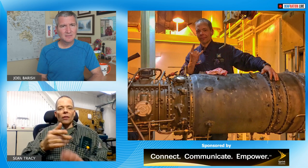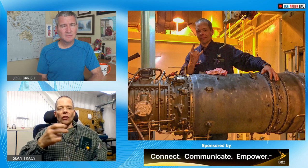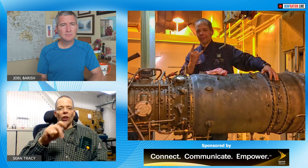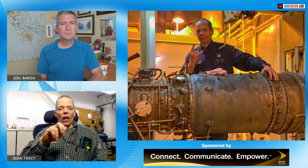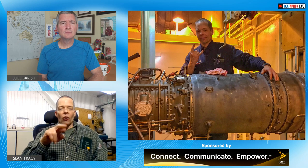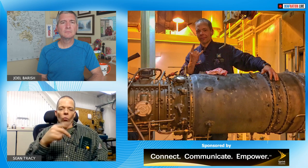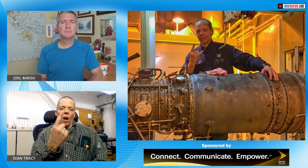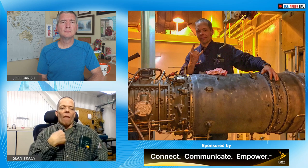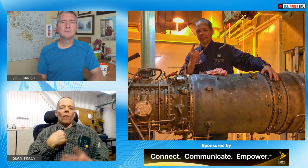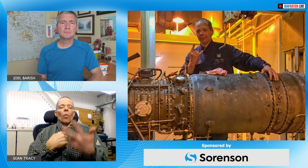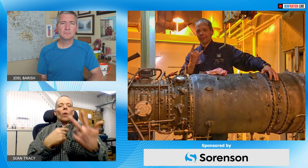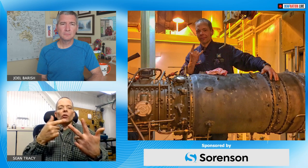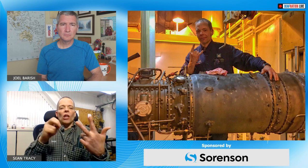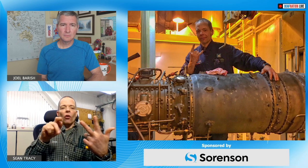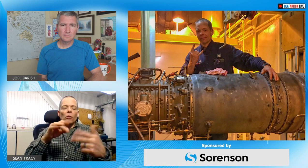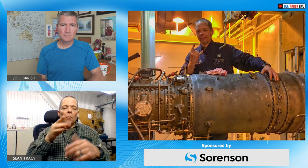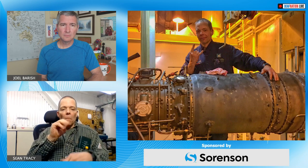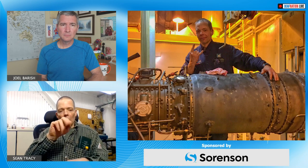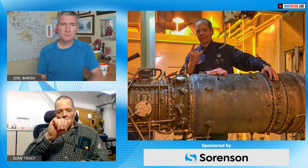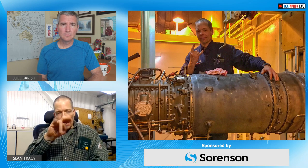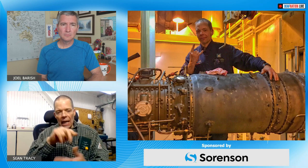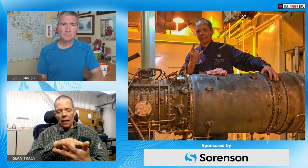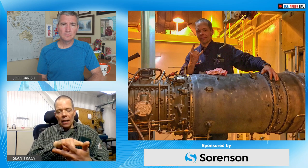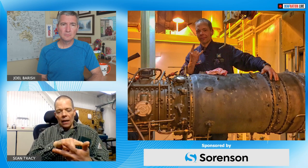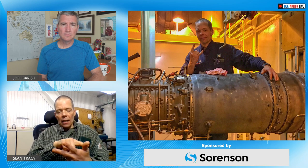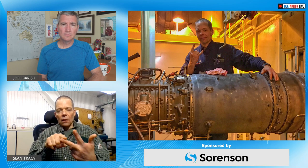We have three main generators on the platform and